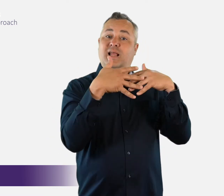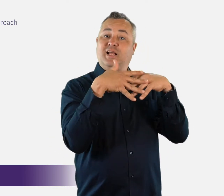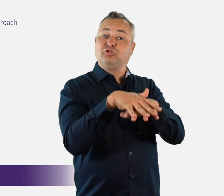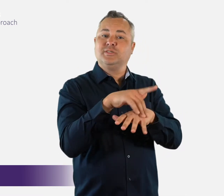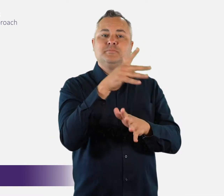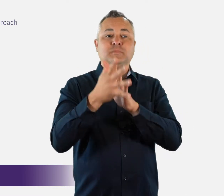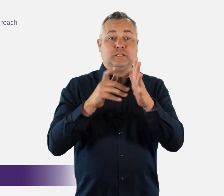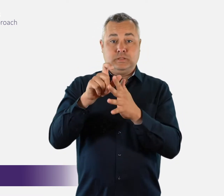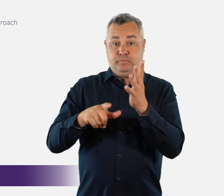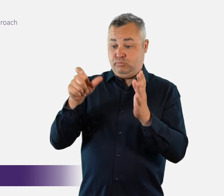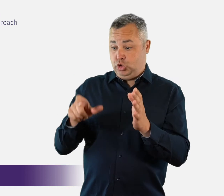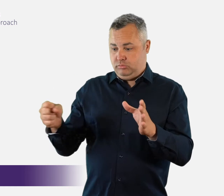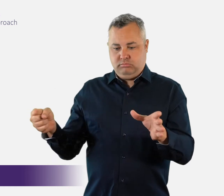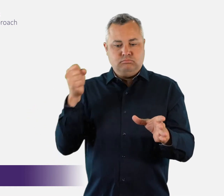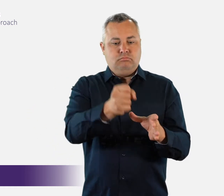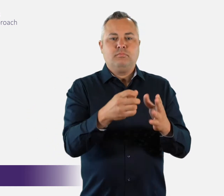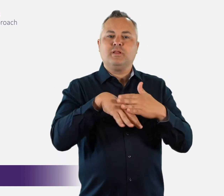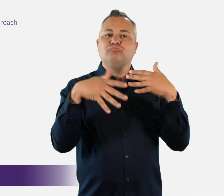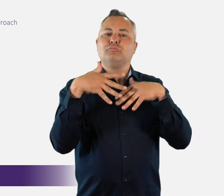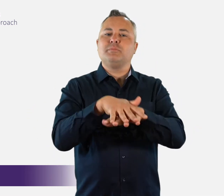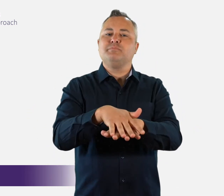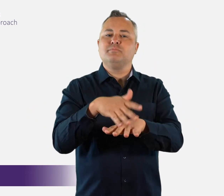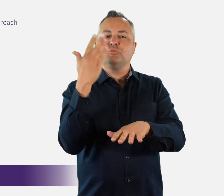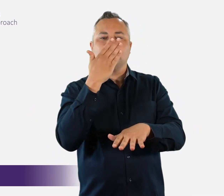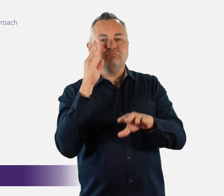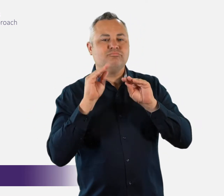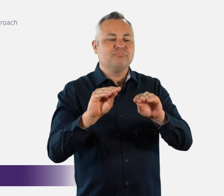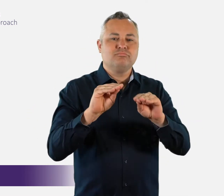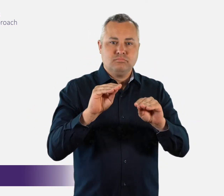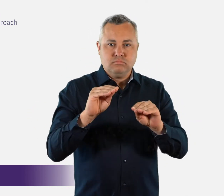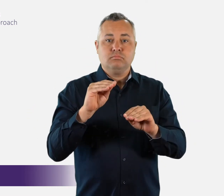Integration is the - ‘process of placing persons with disabilities in existing mainstream education institutions -